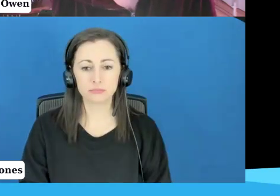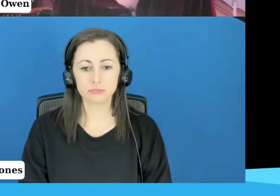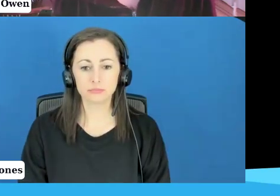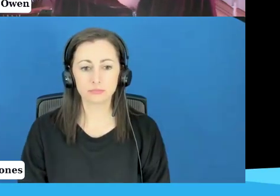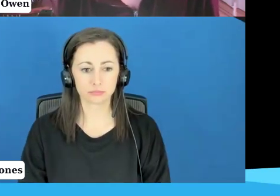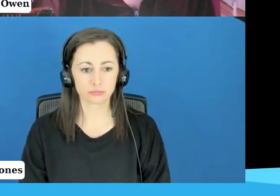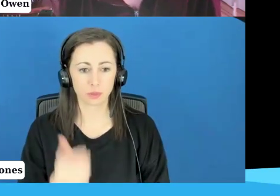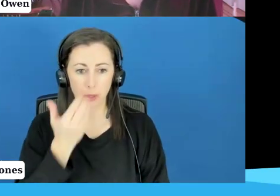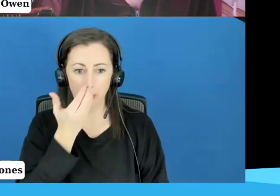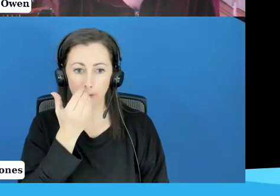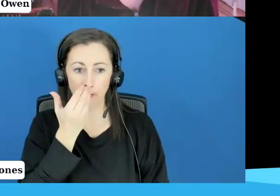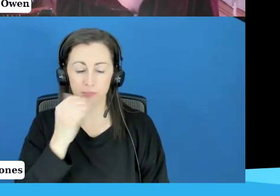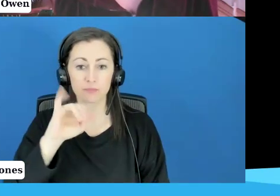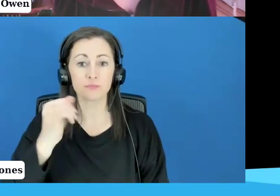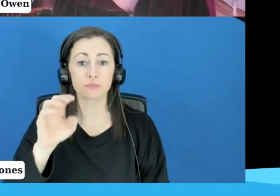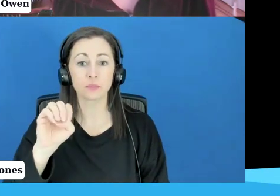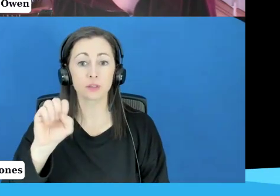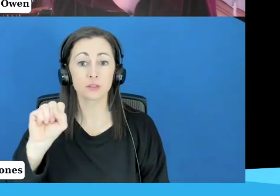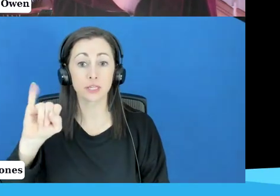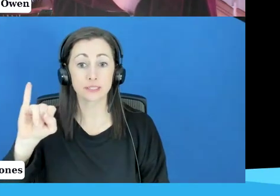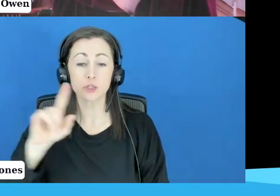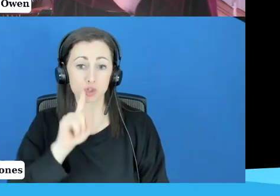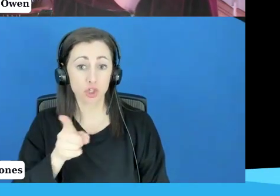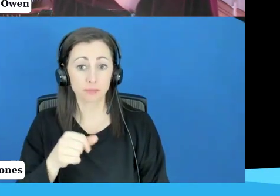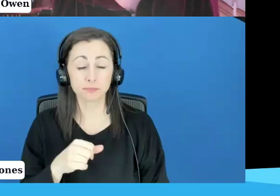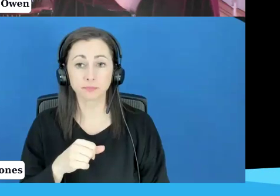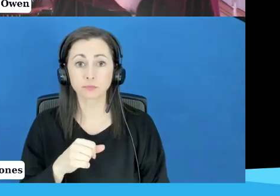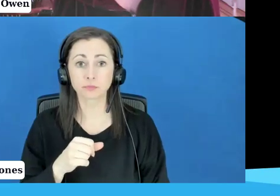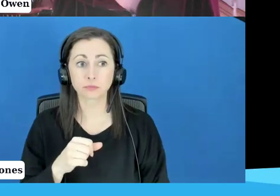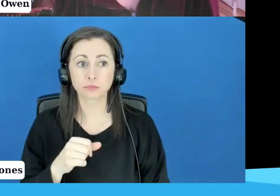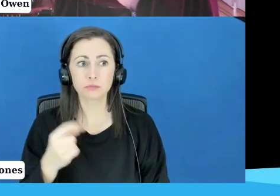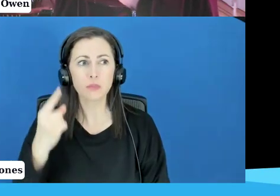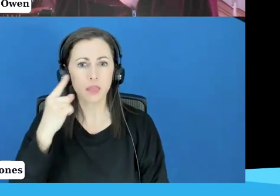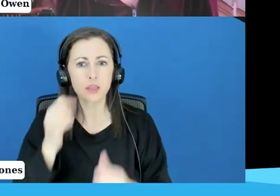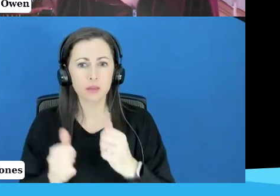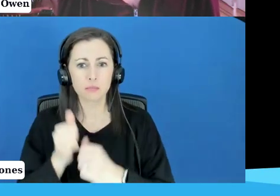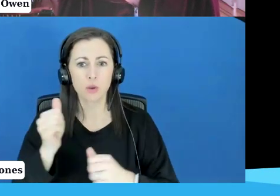Sure. I don't think it's any stretch of the imagination to say that probably most people here would say